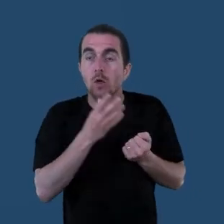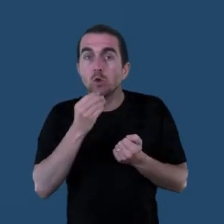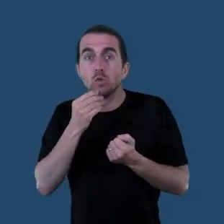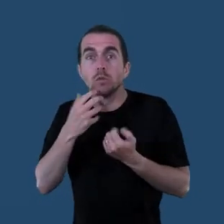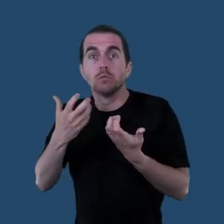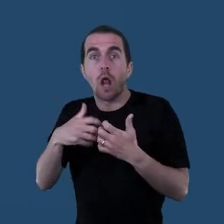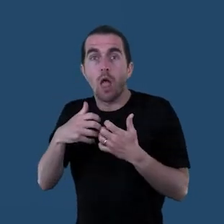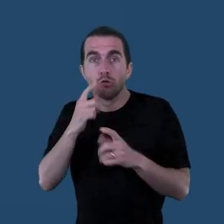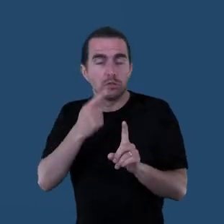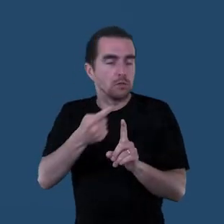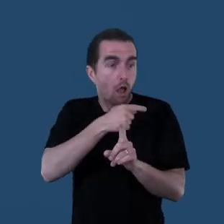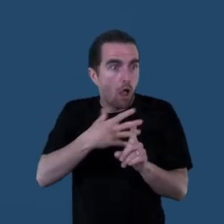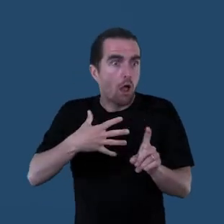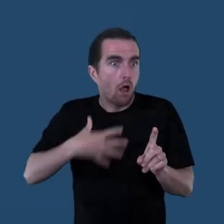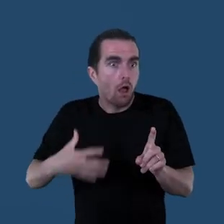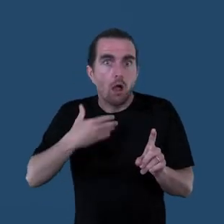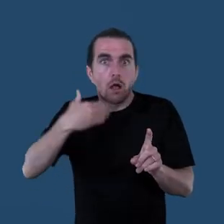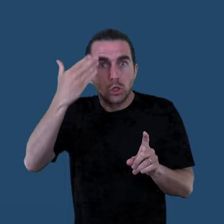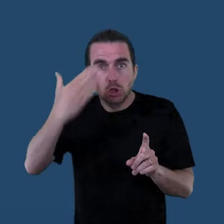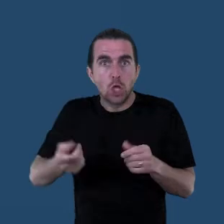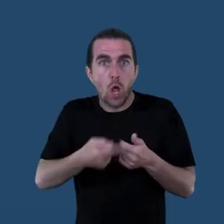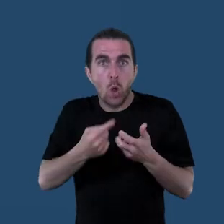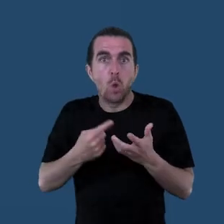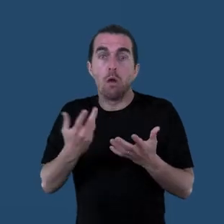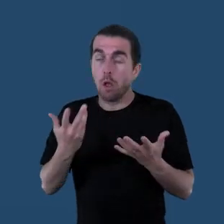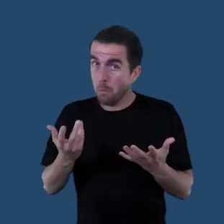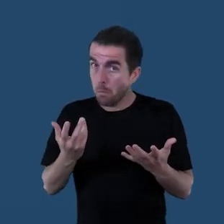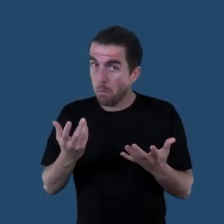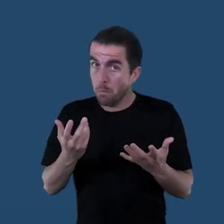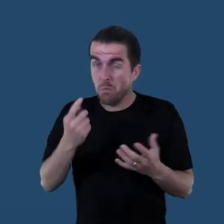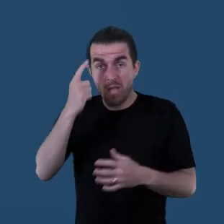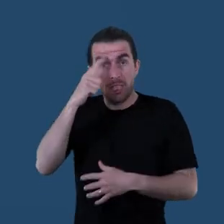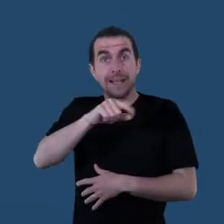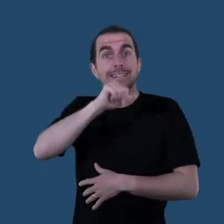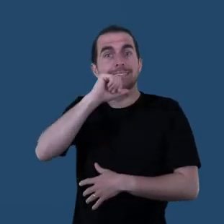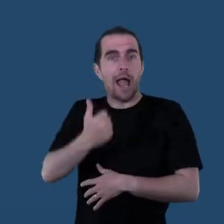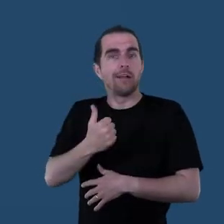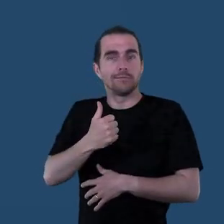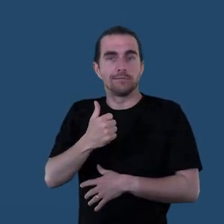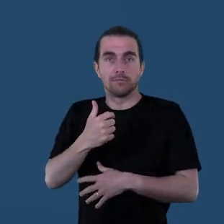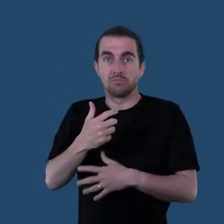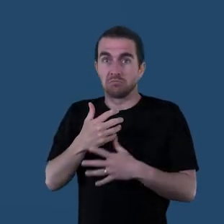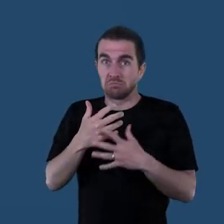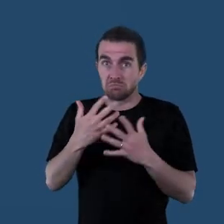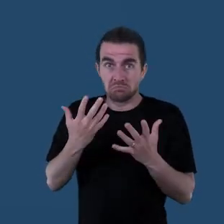that you didn't know before?" And I think a really nice example to illustrate this